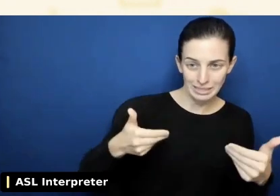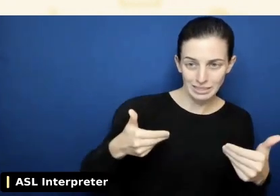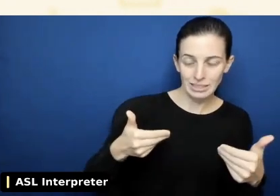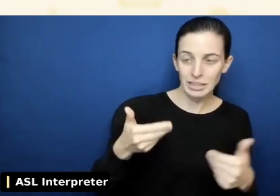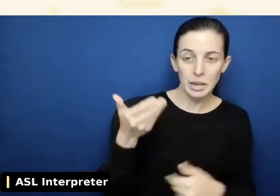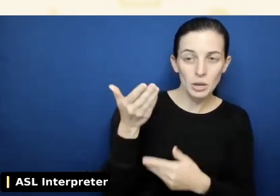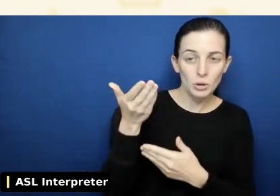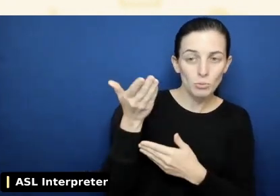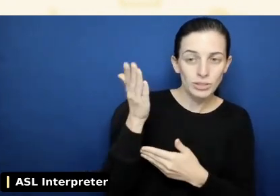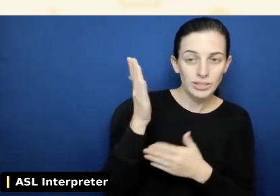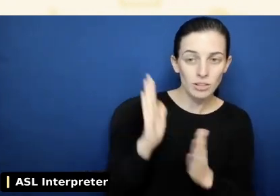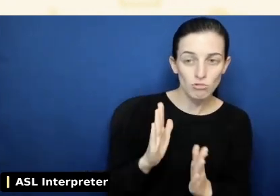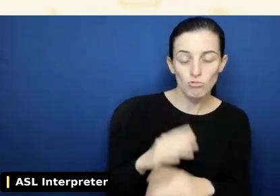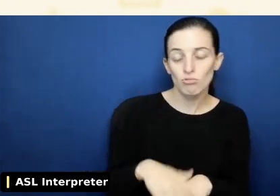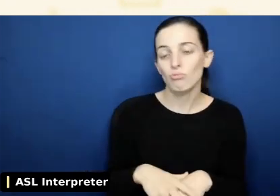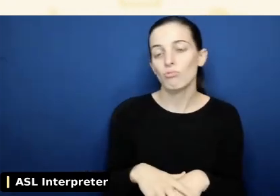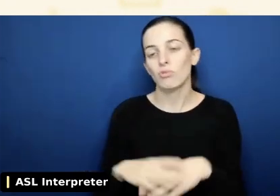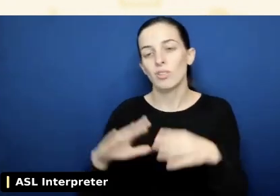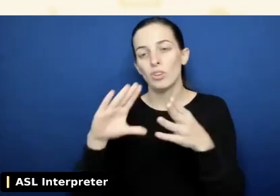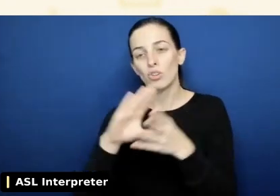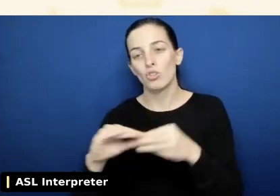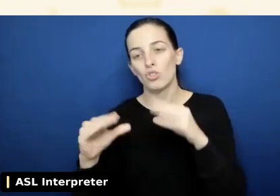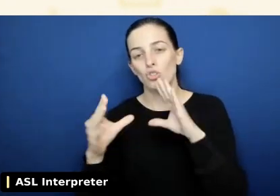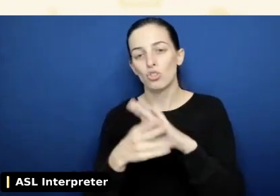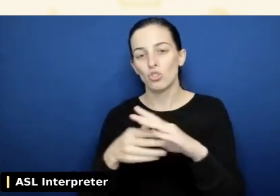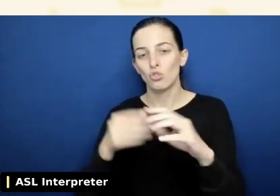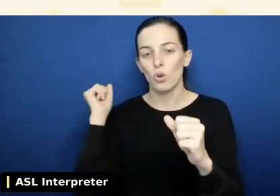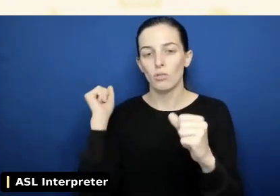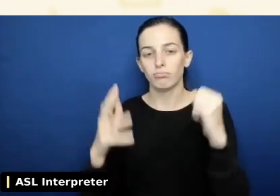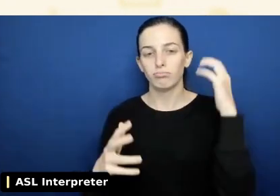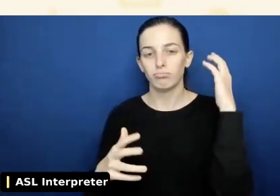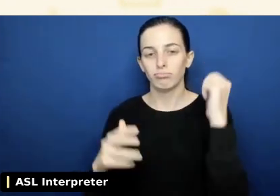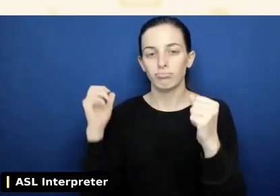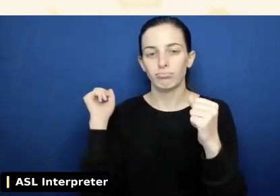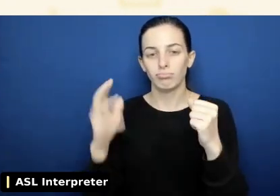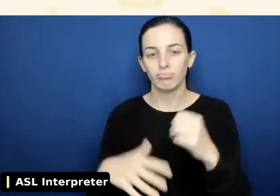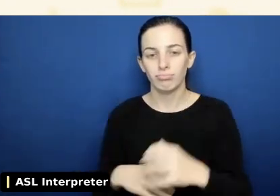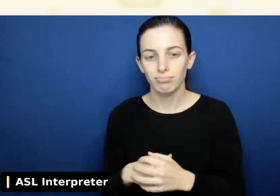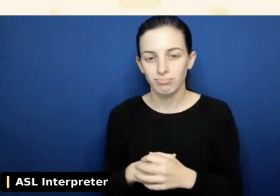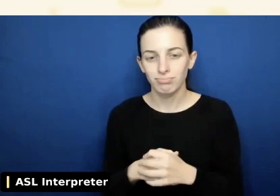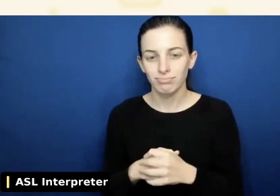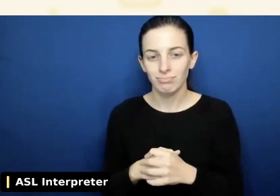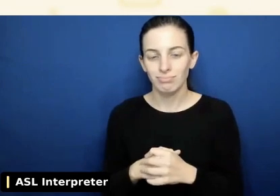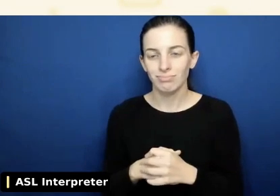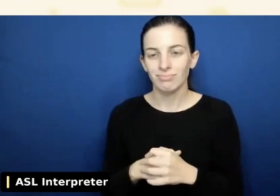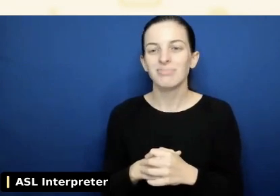talking about my triumphs, my challenges, and also the silent battles.